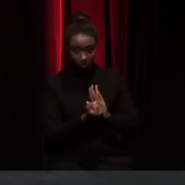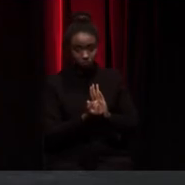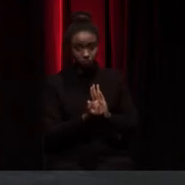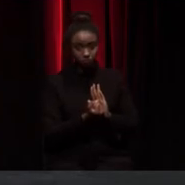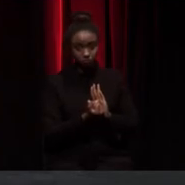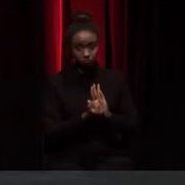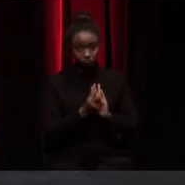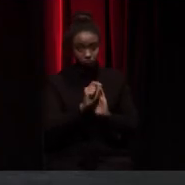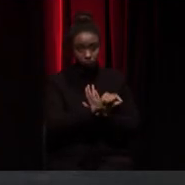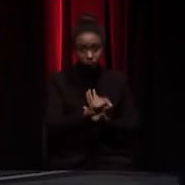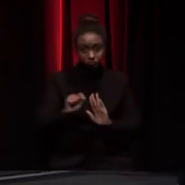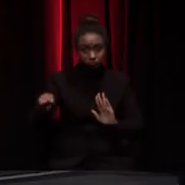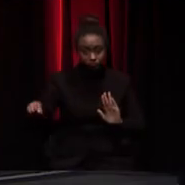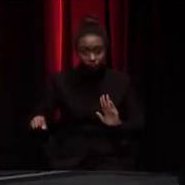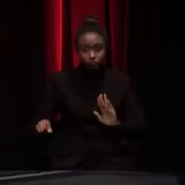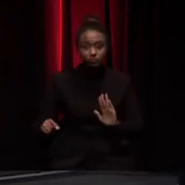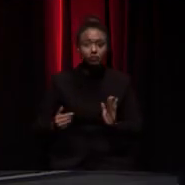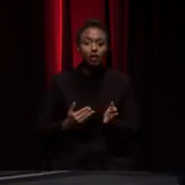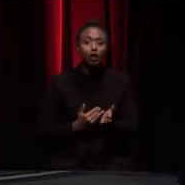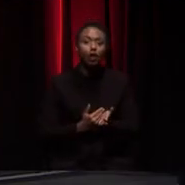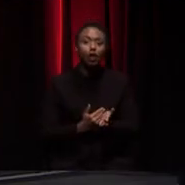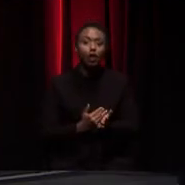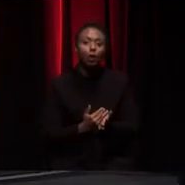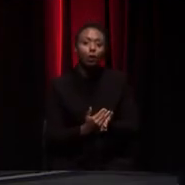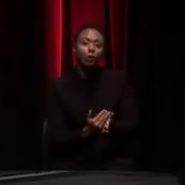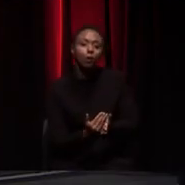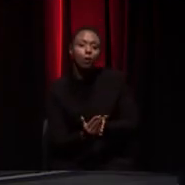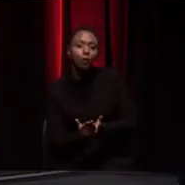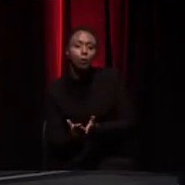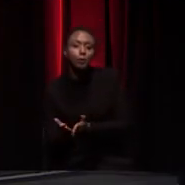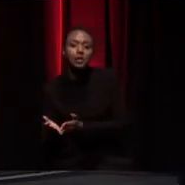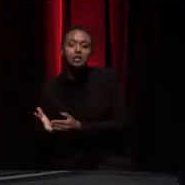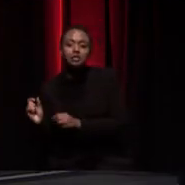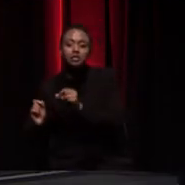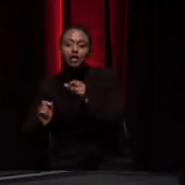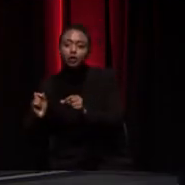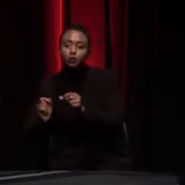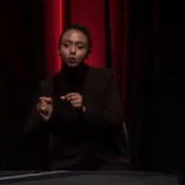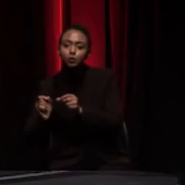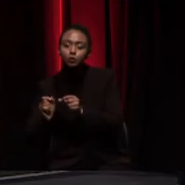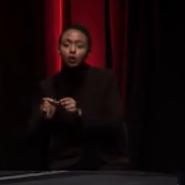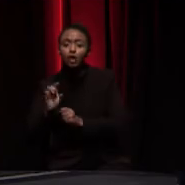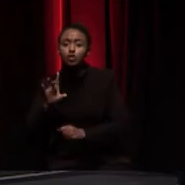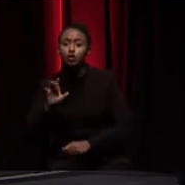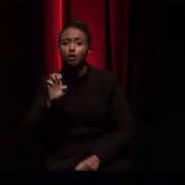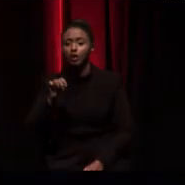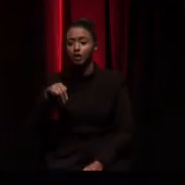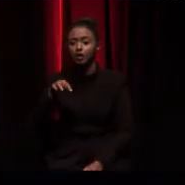in the entertainment field. I think brands look here and there